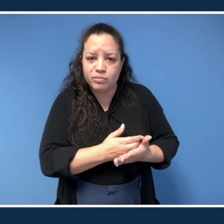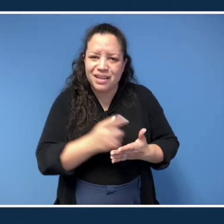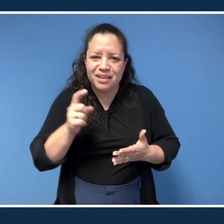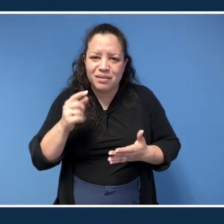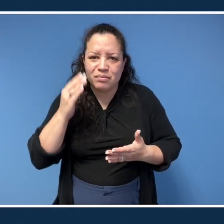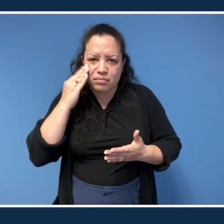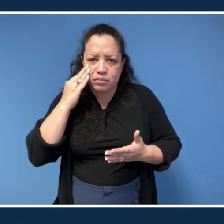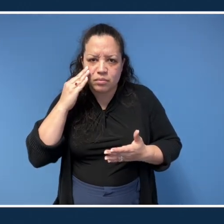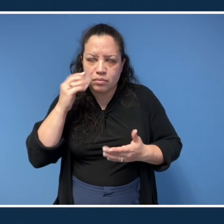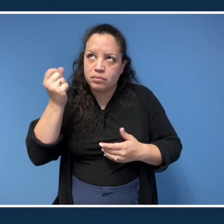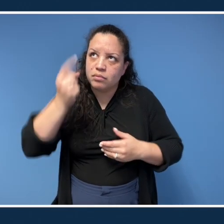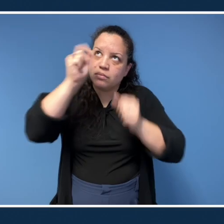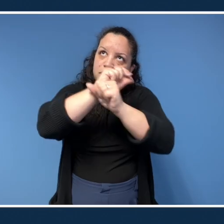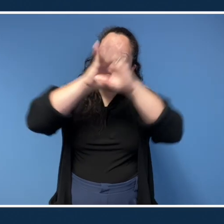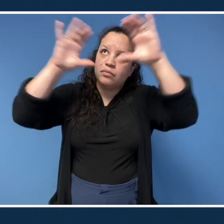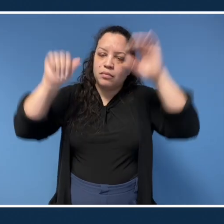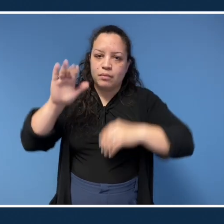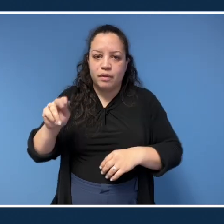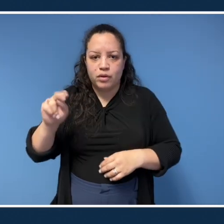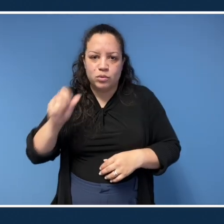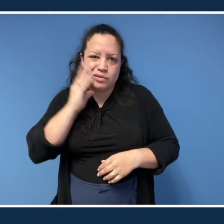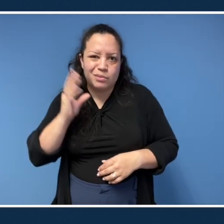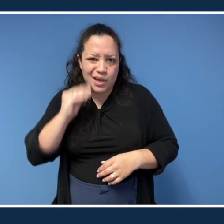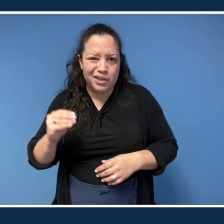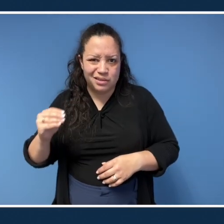to have an understanding of the African Nova Scotian experience here as well too.